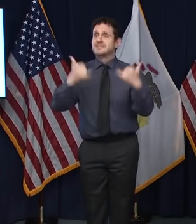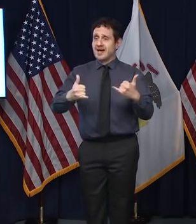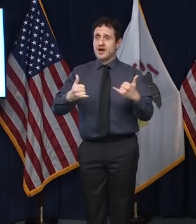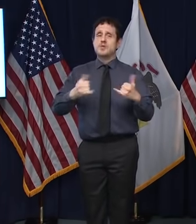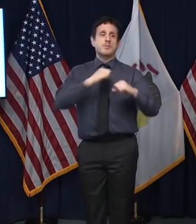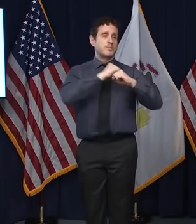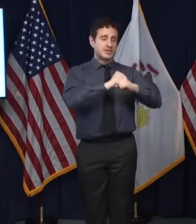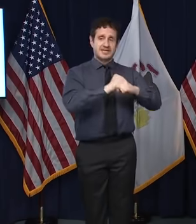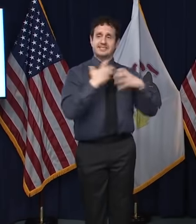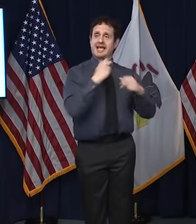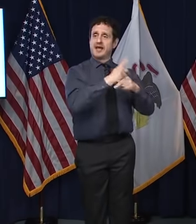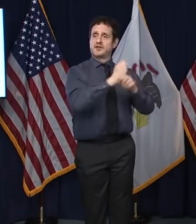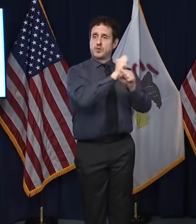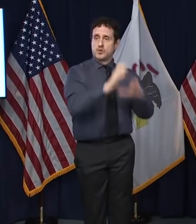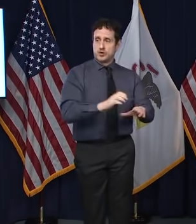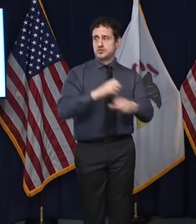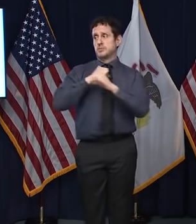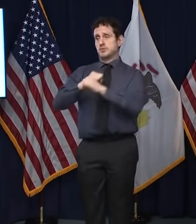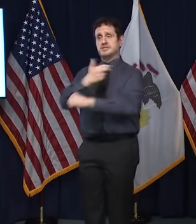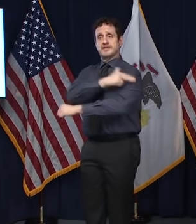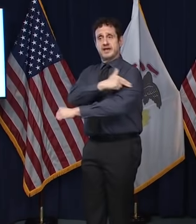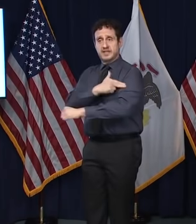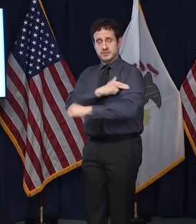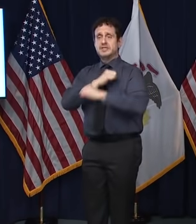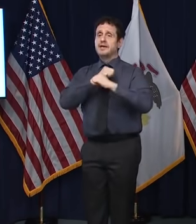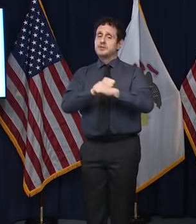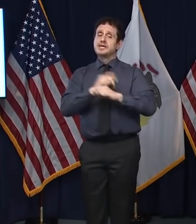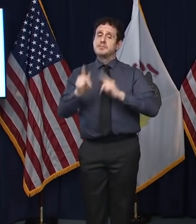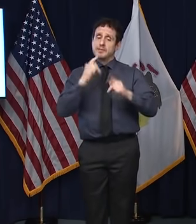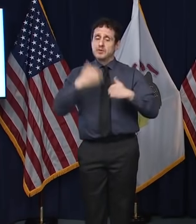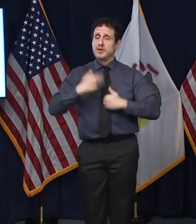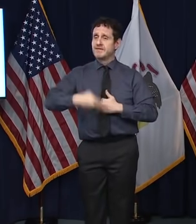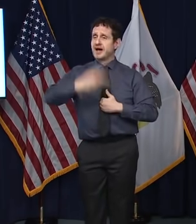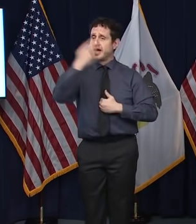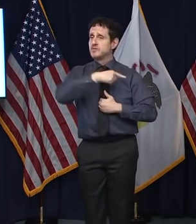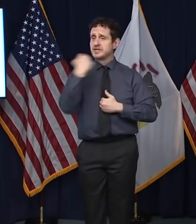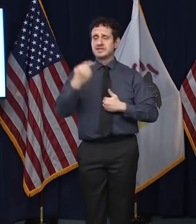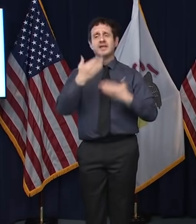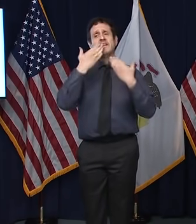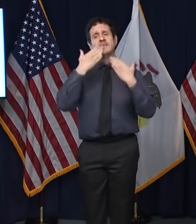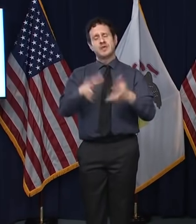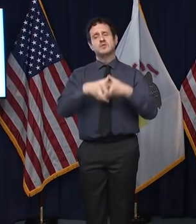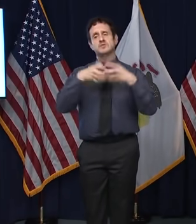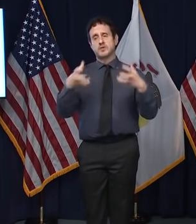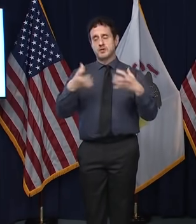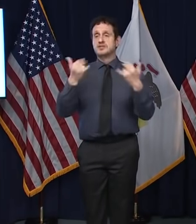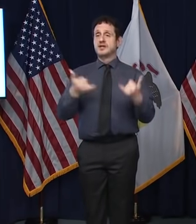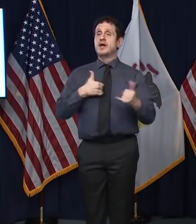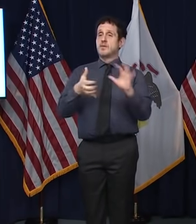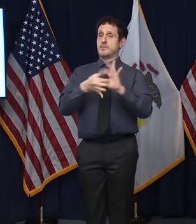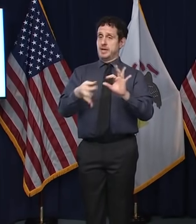care workers protect our